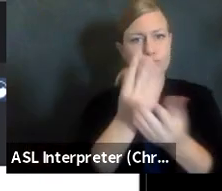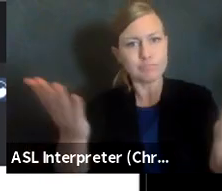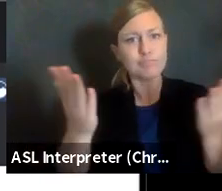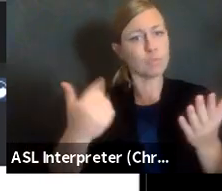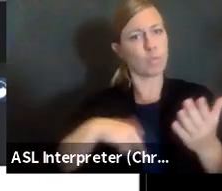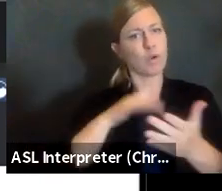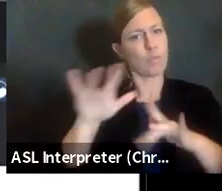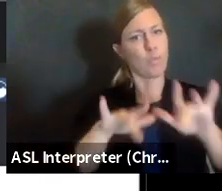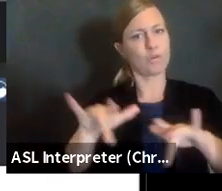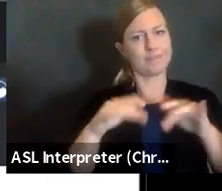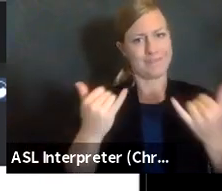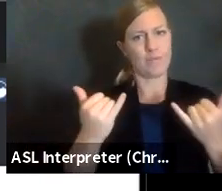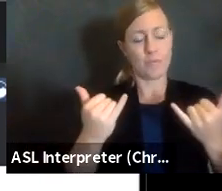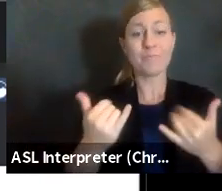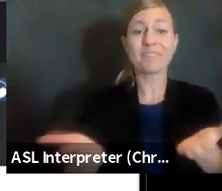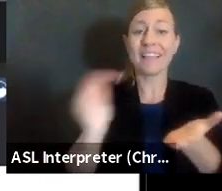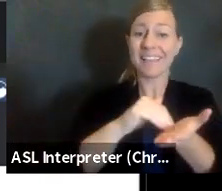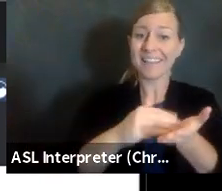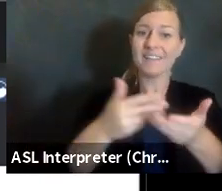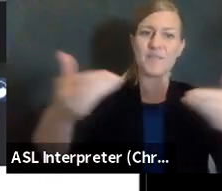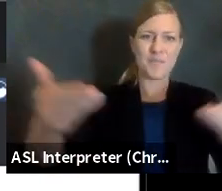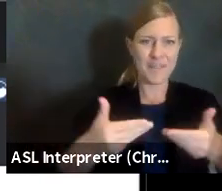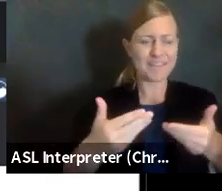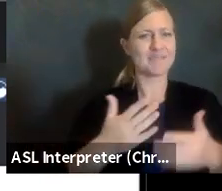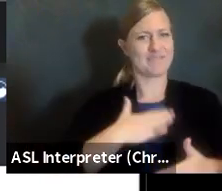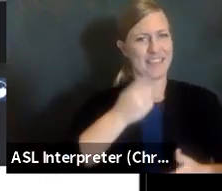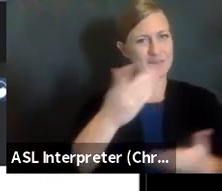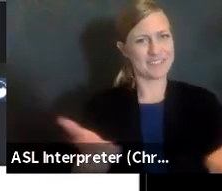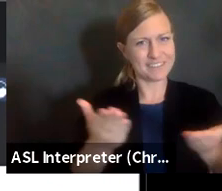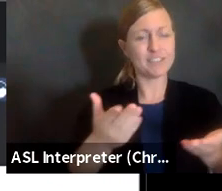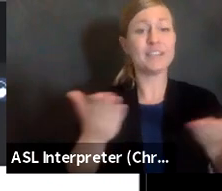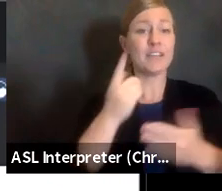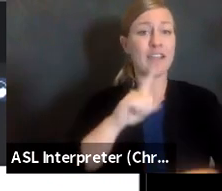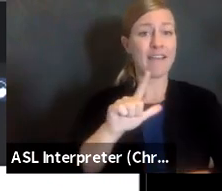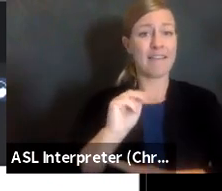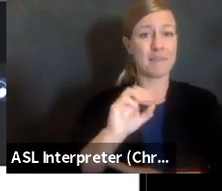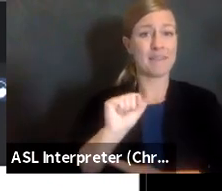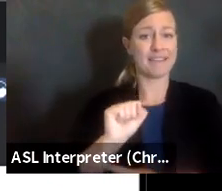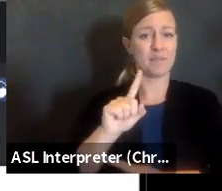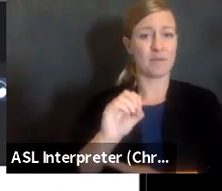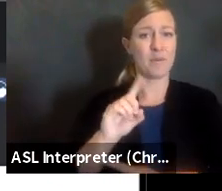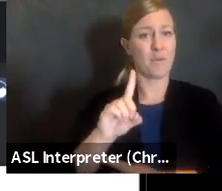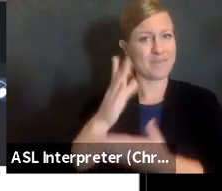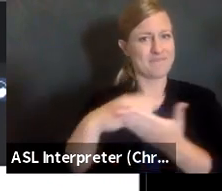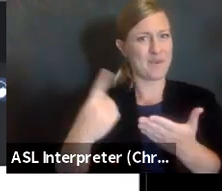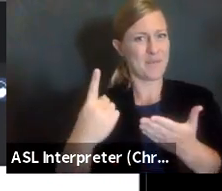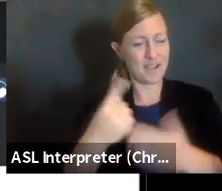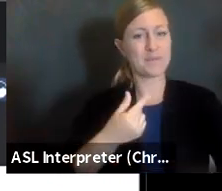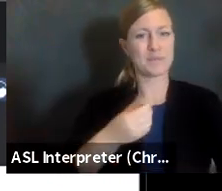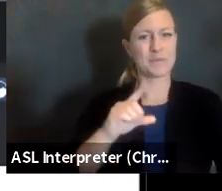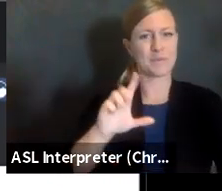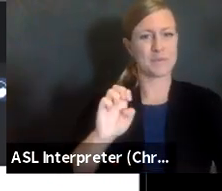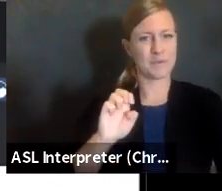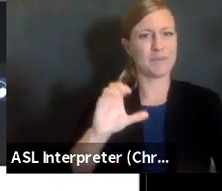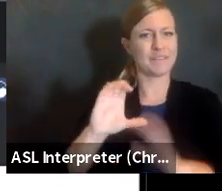ESD 112 - Katherine Livick: And again welcome. We're very glad you're here, you're here for LMS 101 Part 1, Google Classroom case you thought you were somewhere else. That is where you are.